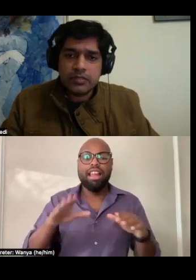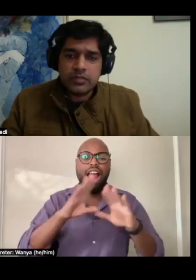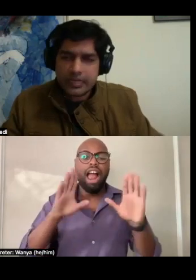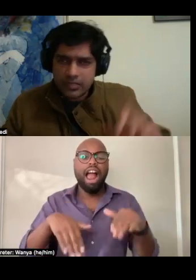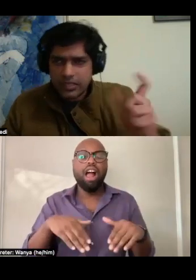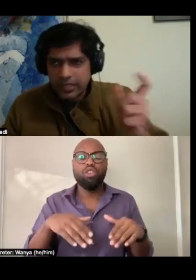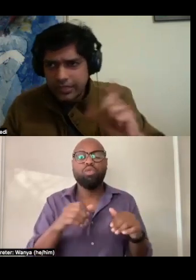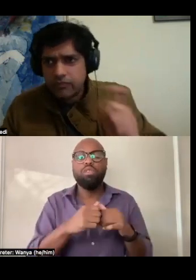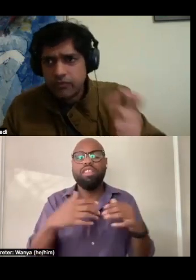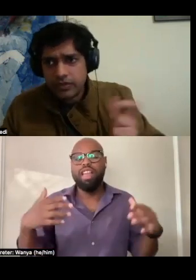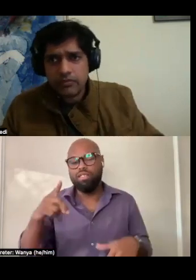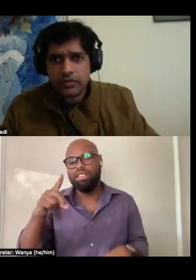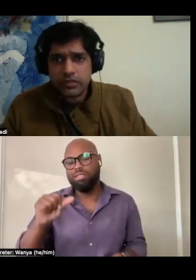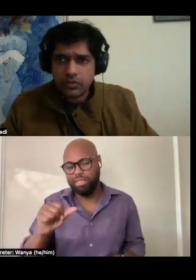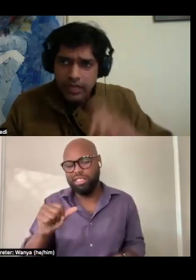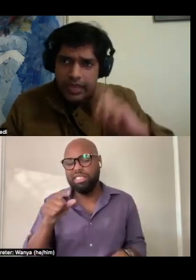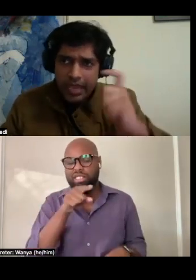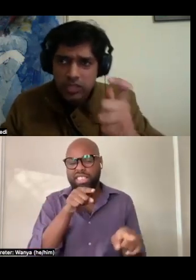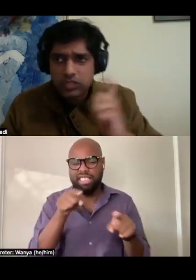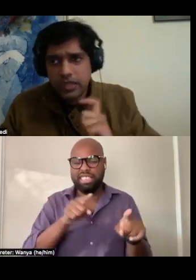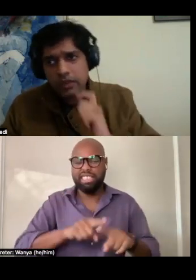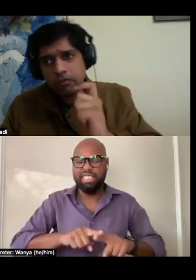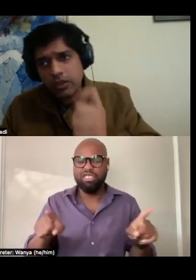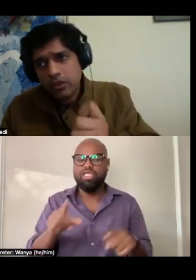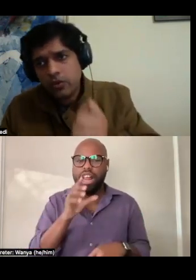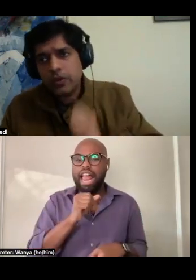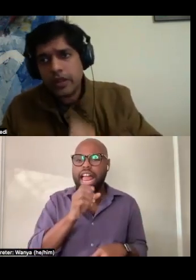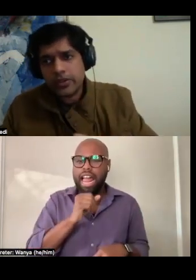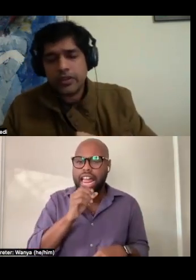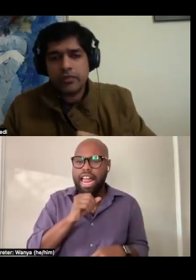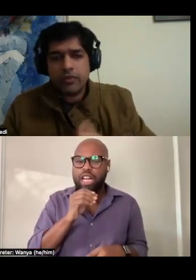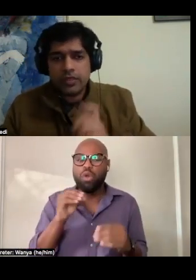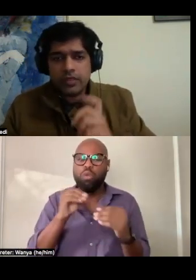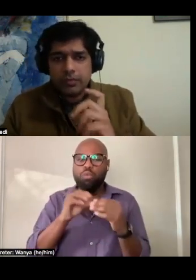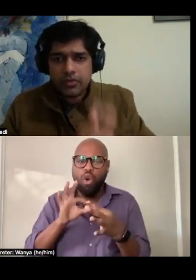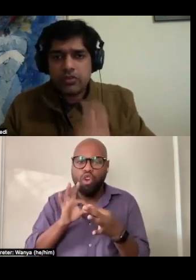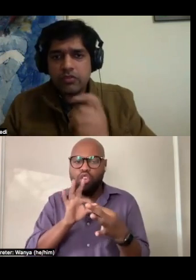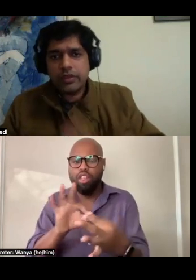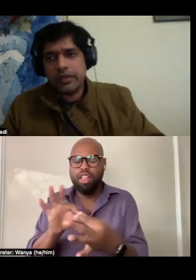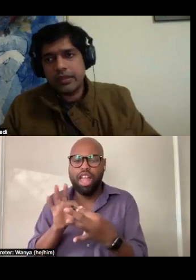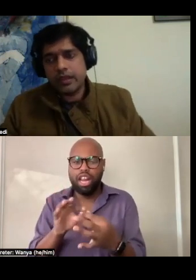So that's the key difference that we see for the age is correlated with the presence of LTSS